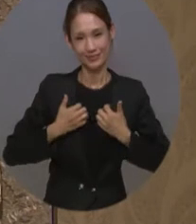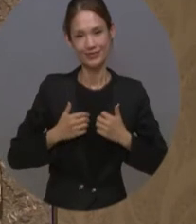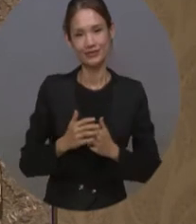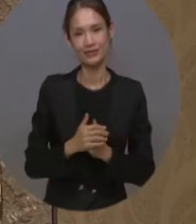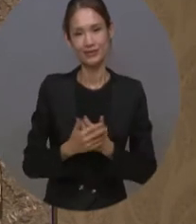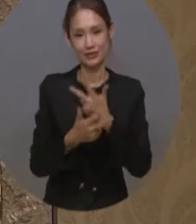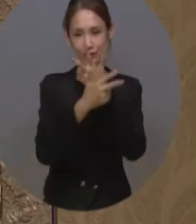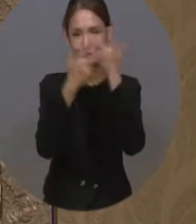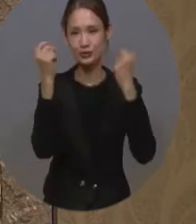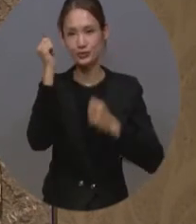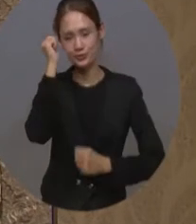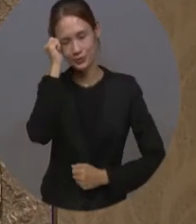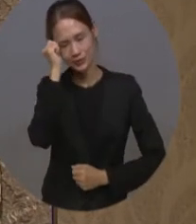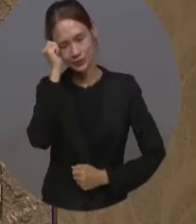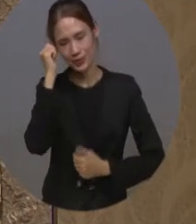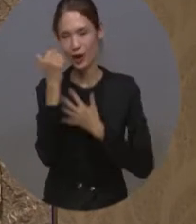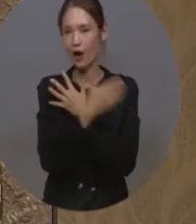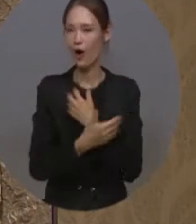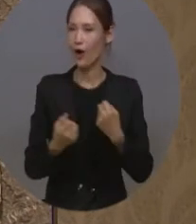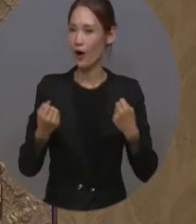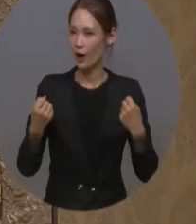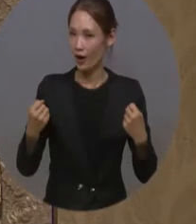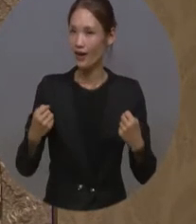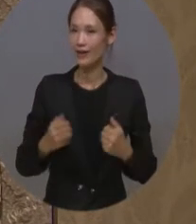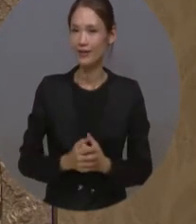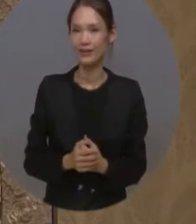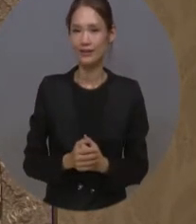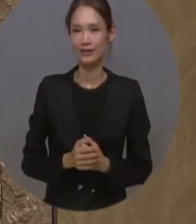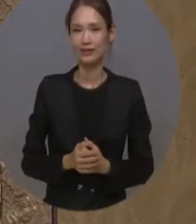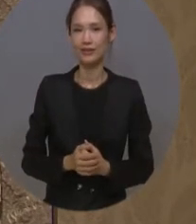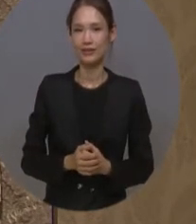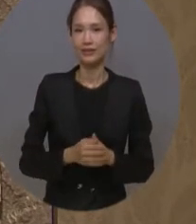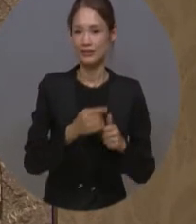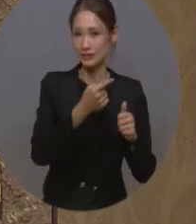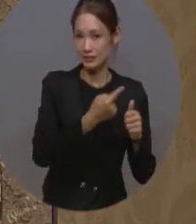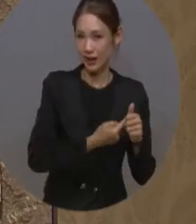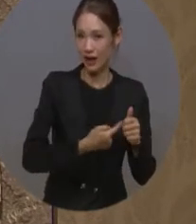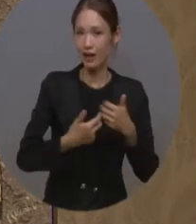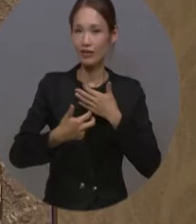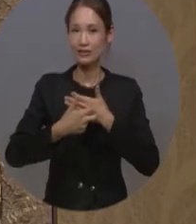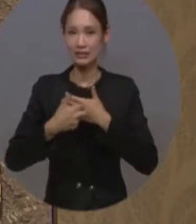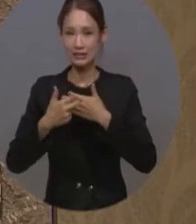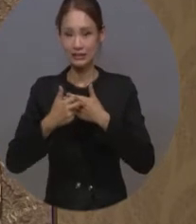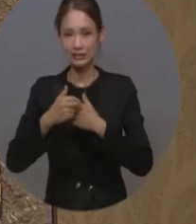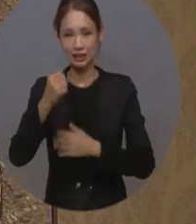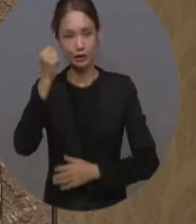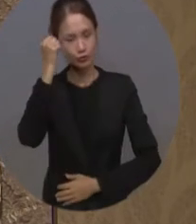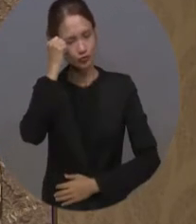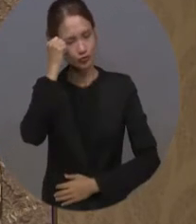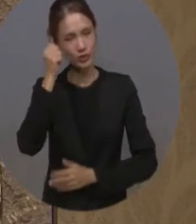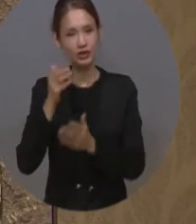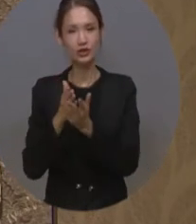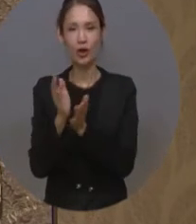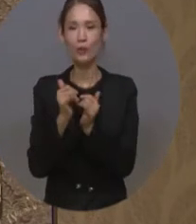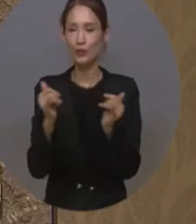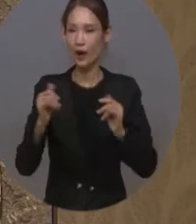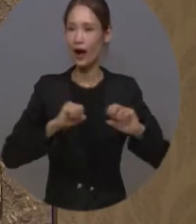I am a sleep expert in natural medicine at the Institute of Sleep and Health